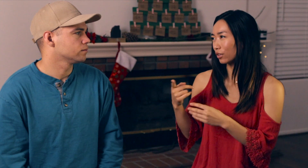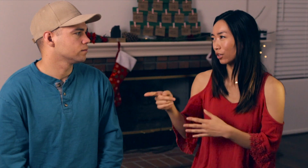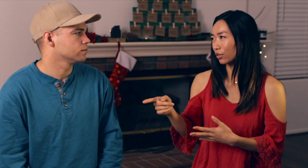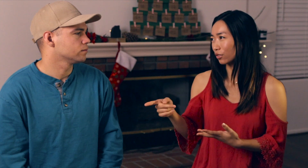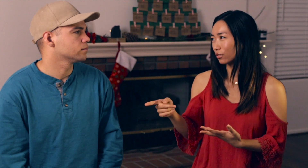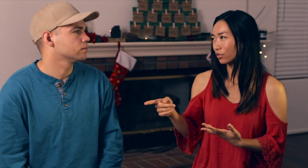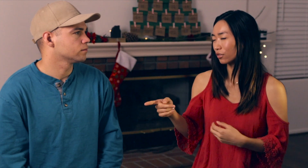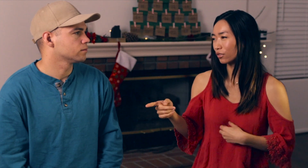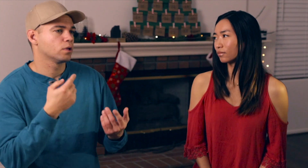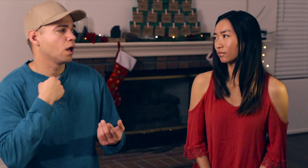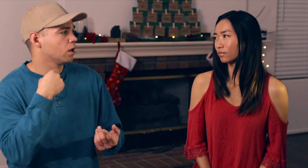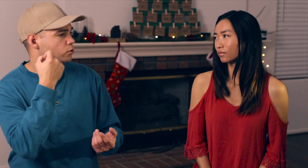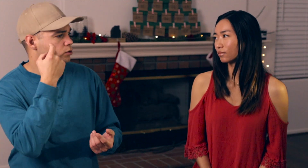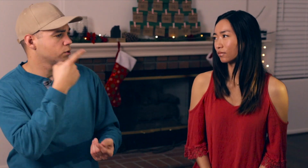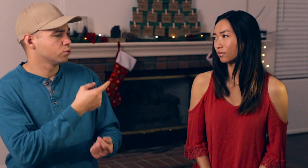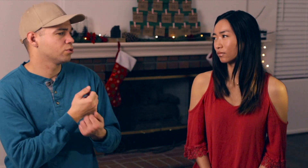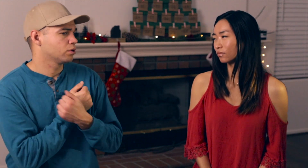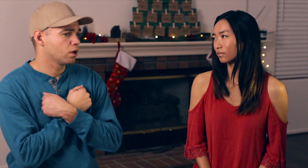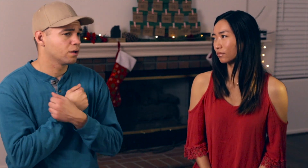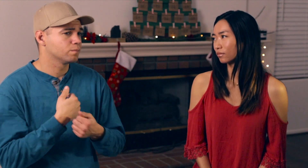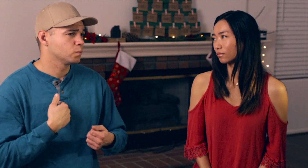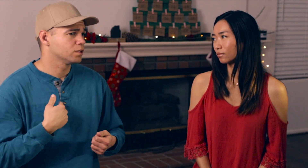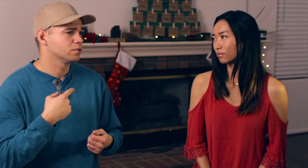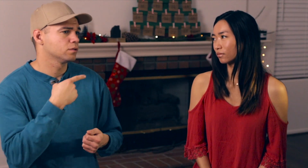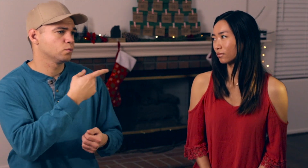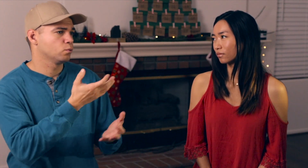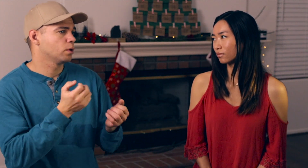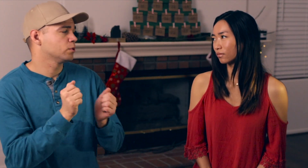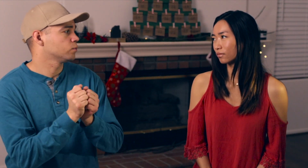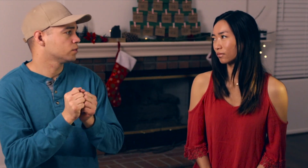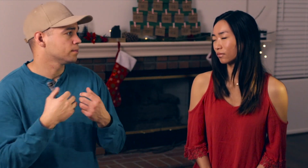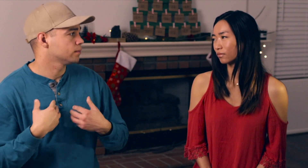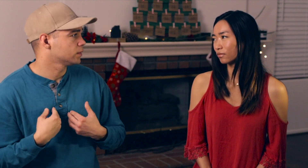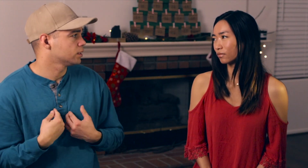you R: I understand you love me and you want to be with me